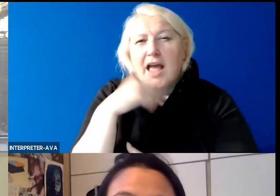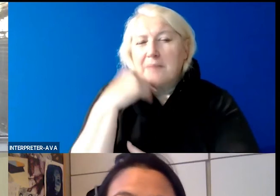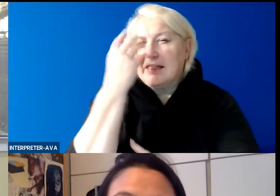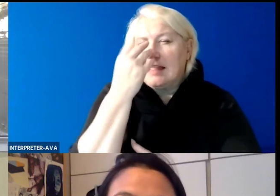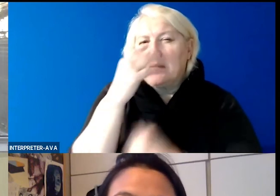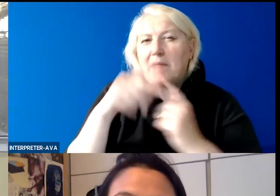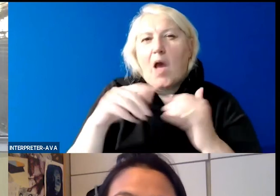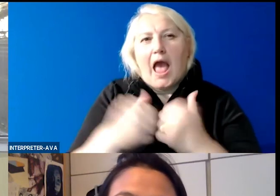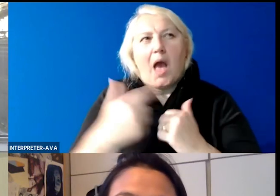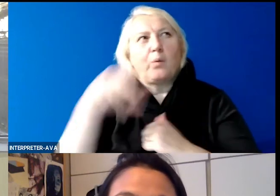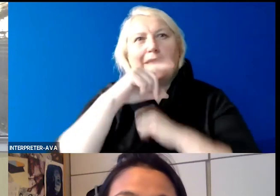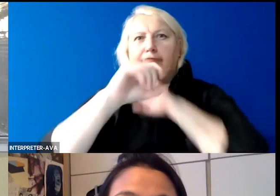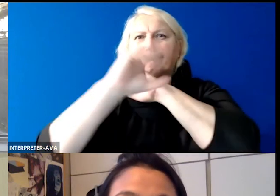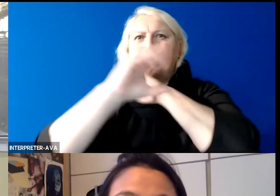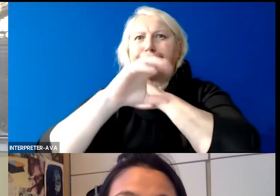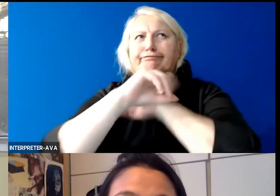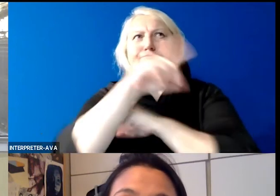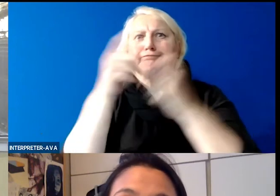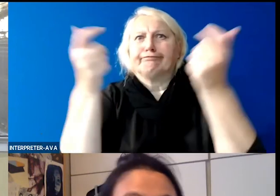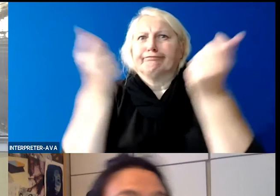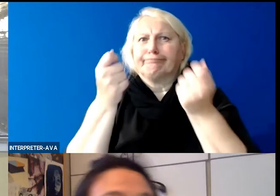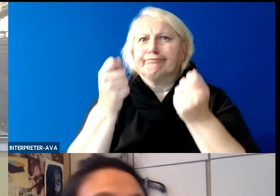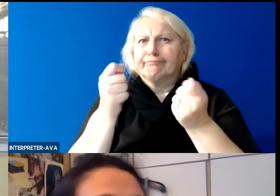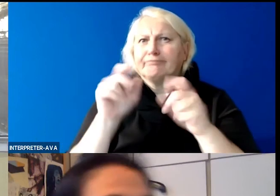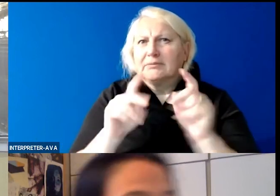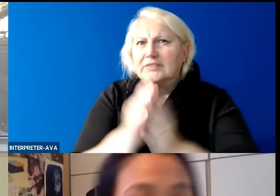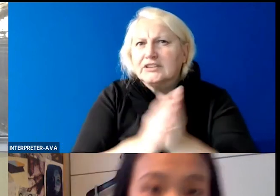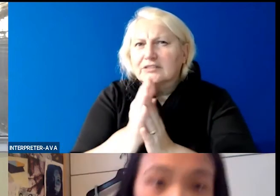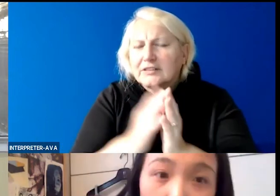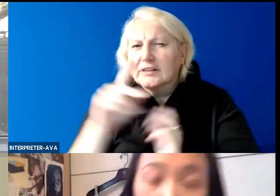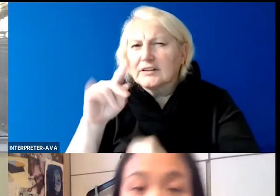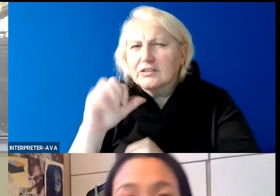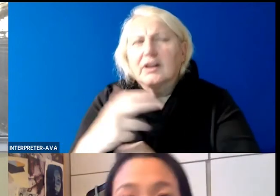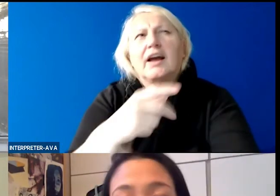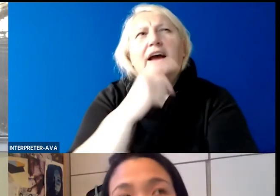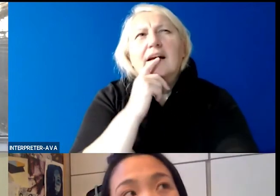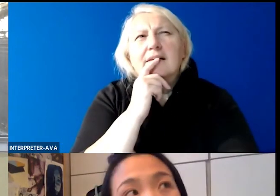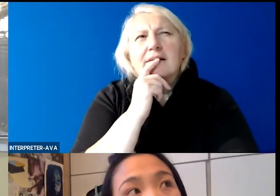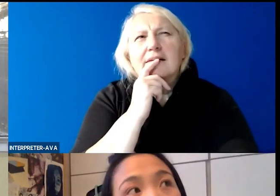is that the artists of each spiral being able to share what they'd like to share but also